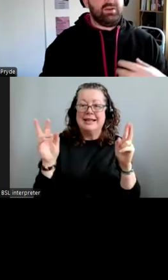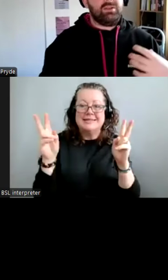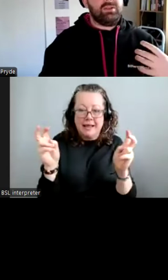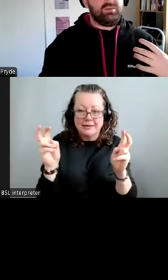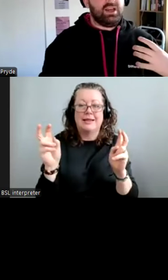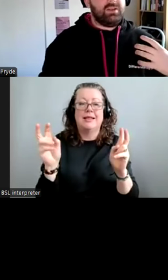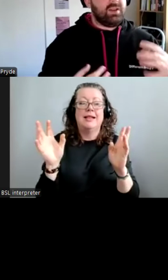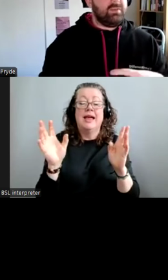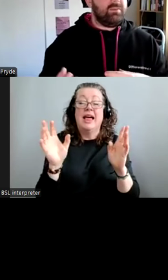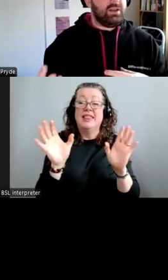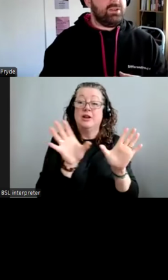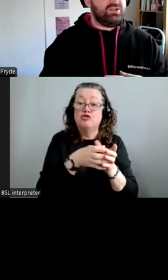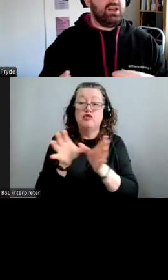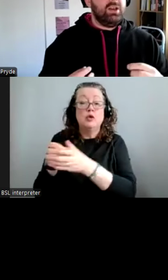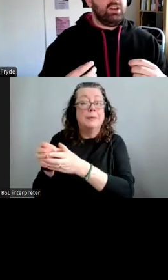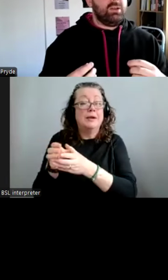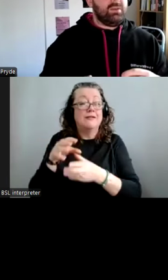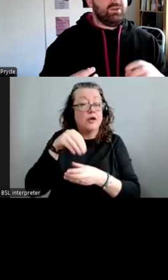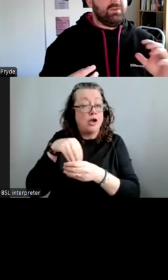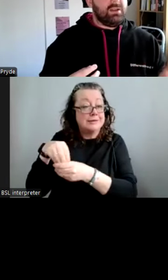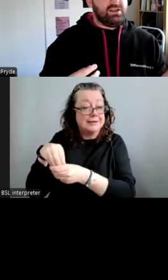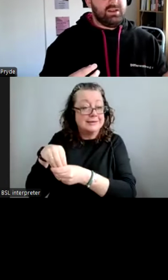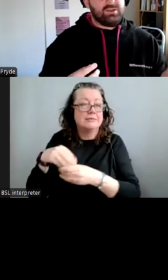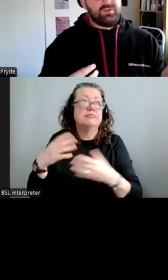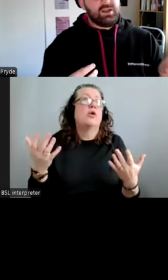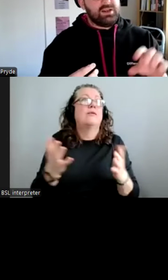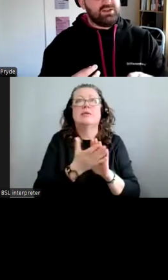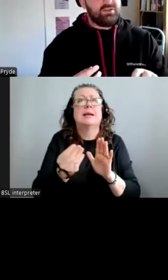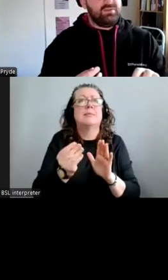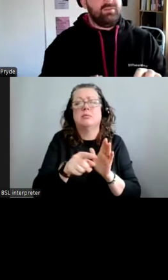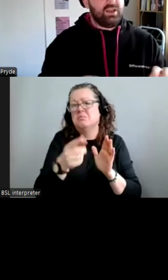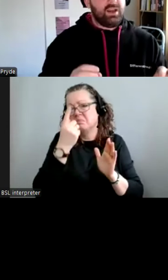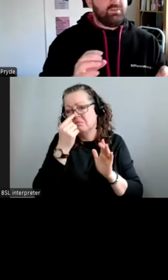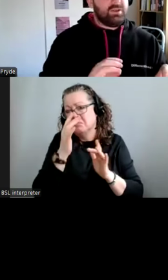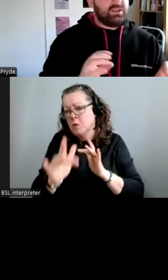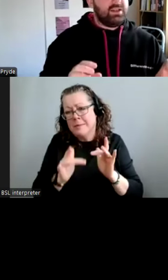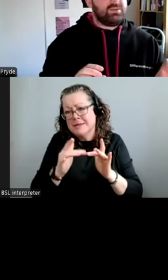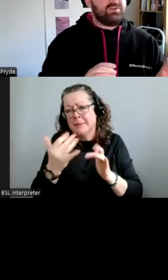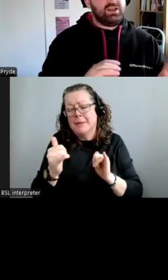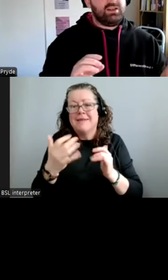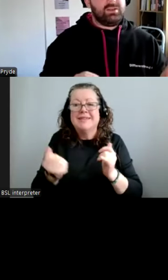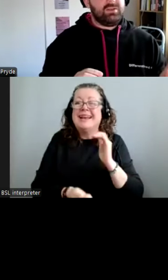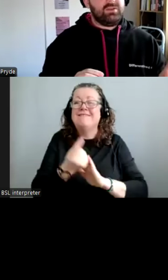If you imagine that we have an event page, you might put event details within a heading two and book tickets within a heading two.